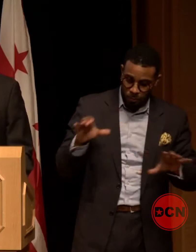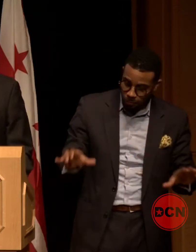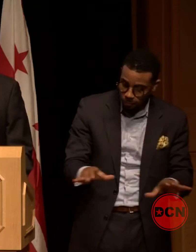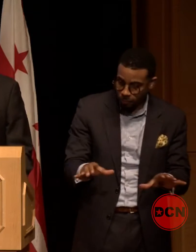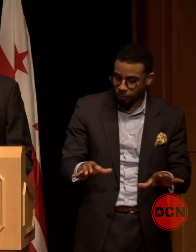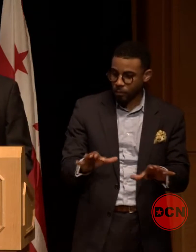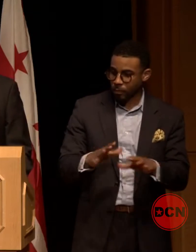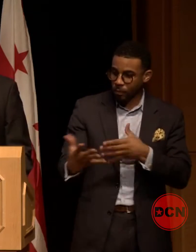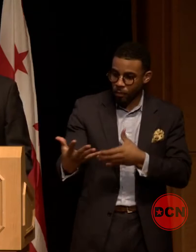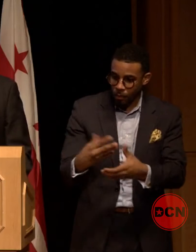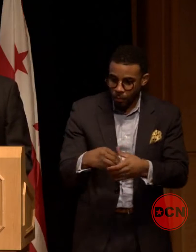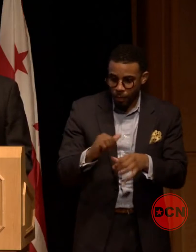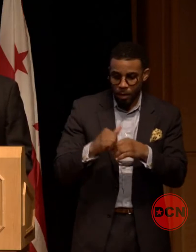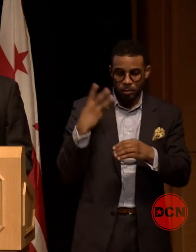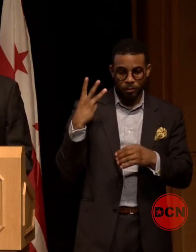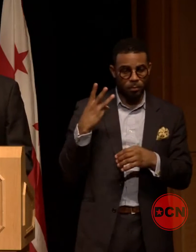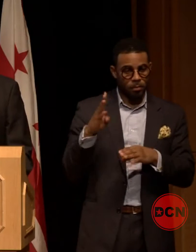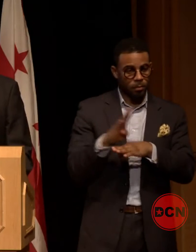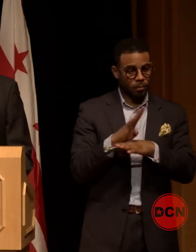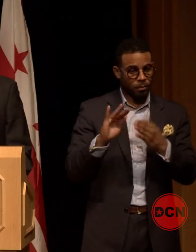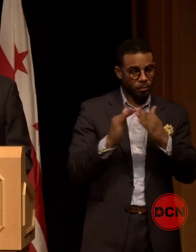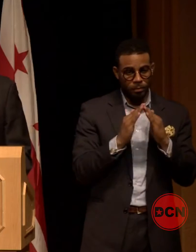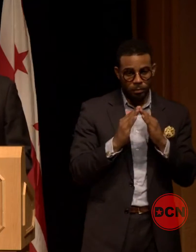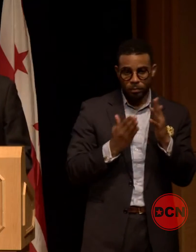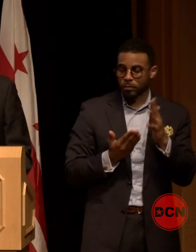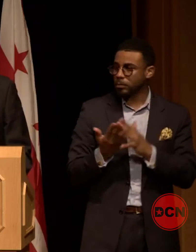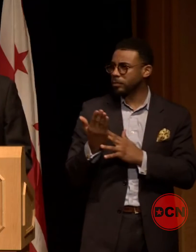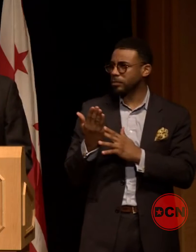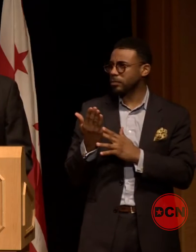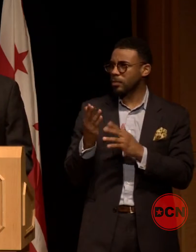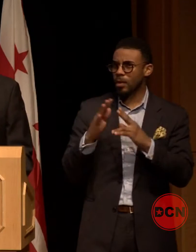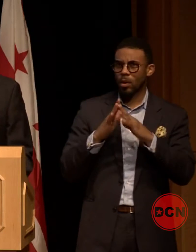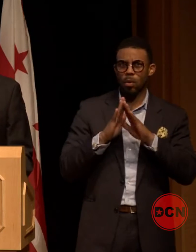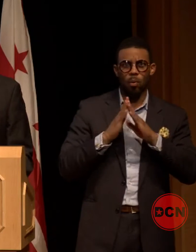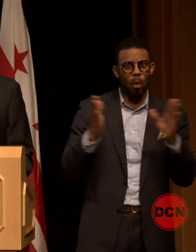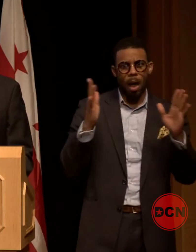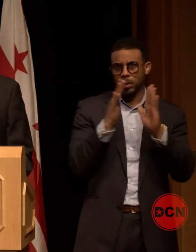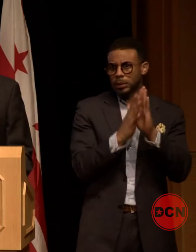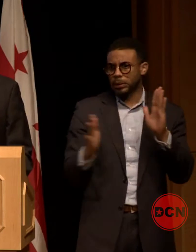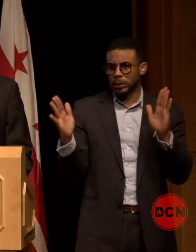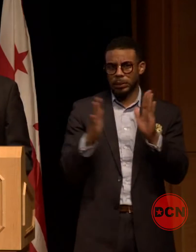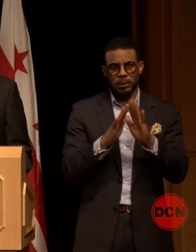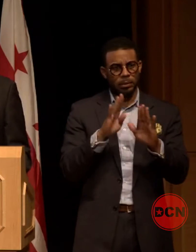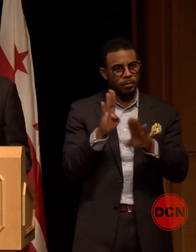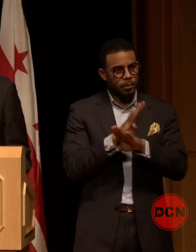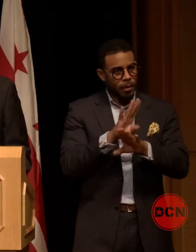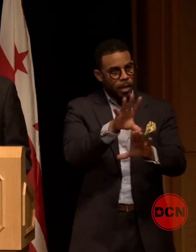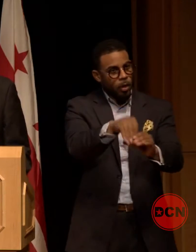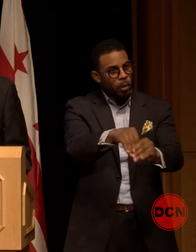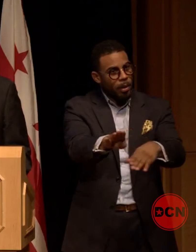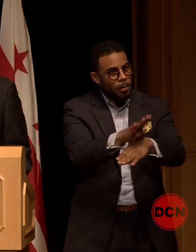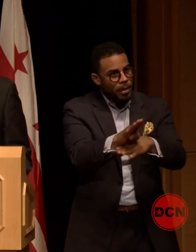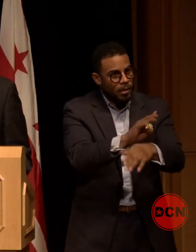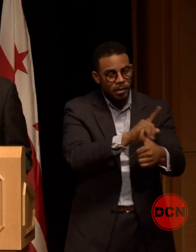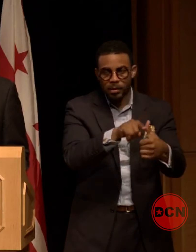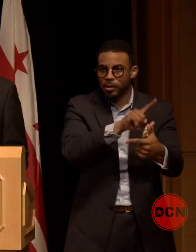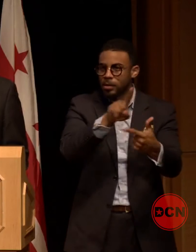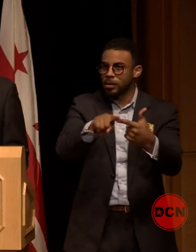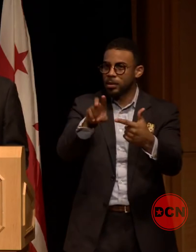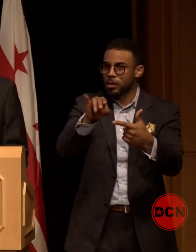AND ENGAGED IN THE WASHINGTON BUSINESS COMMUNITY THROUGH A WIDE RANGE OF ENDEAVORS INCLUDING BUSINESS, CIVIC AND